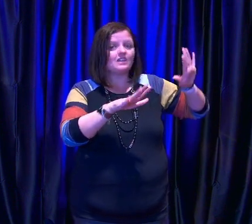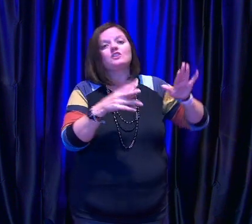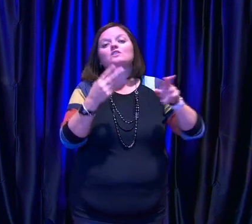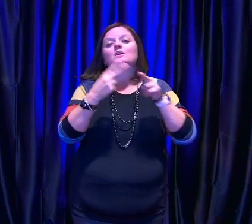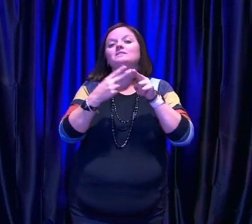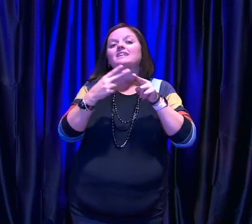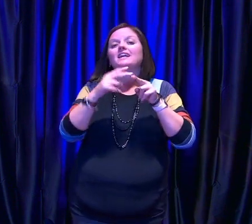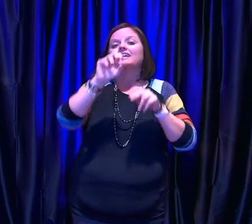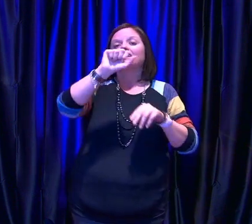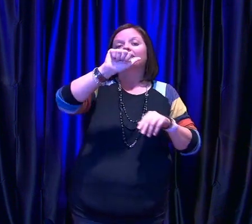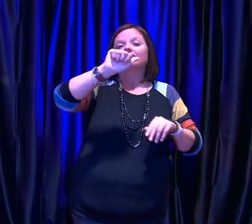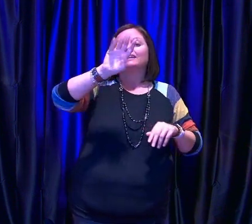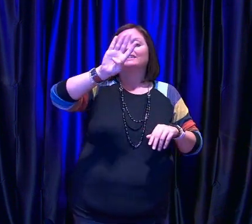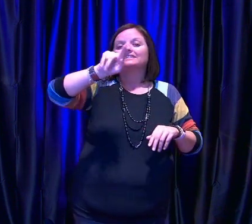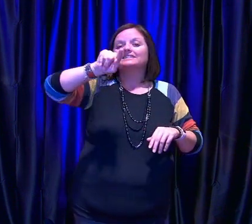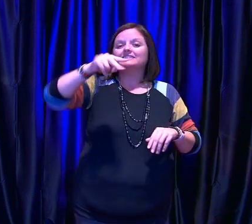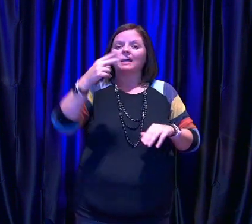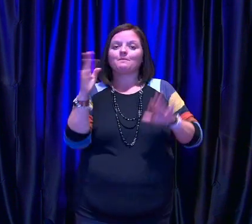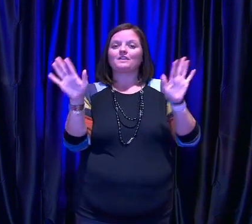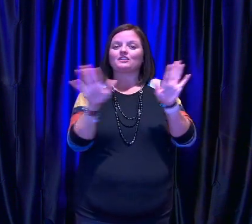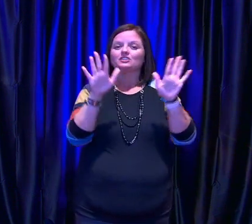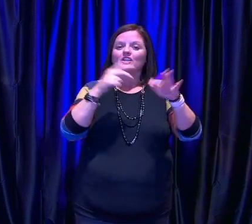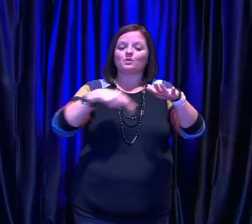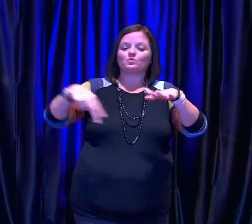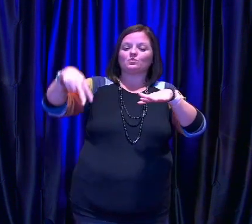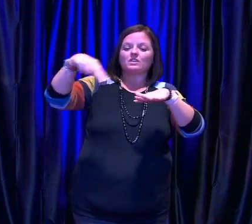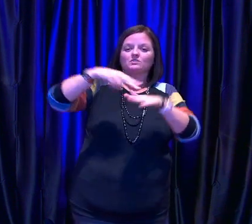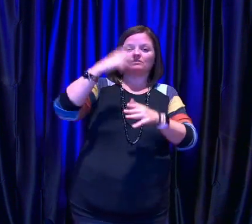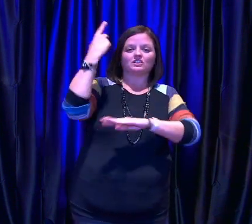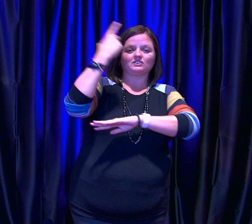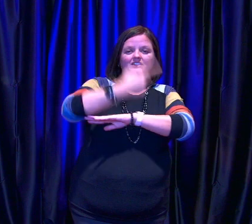resurrection day and they had totally turned it around